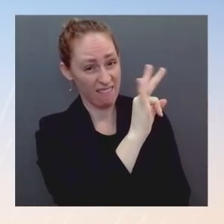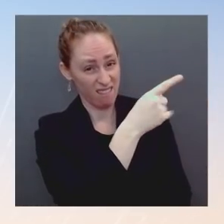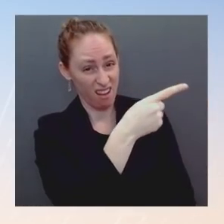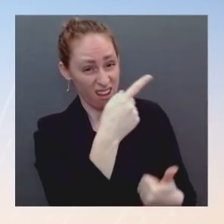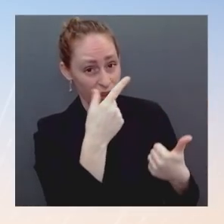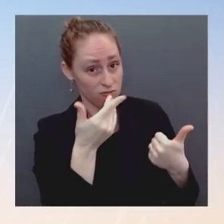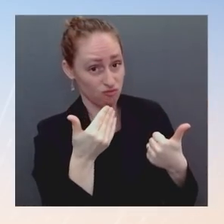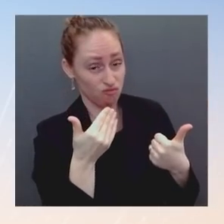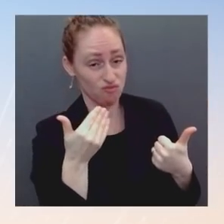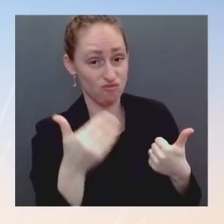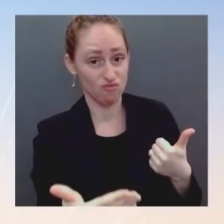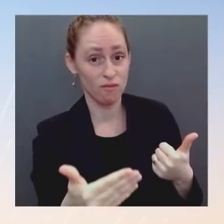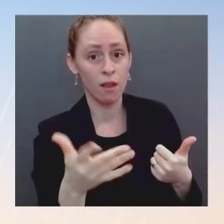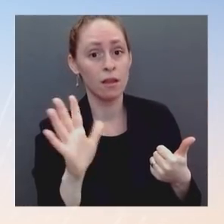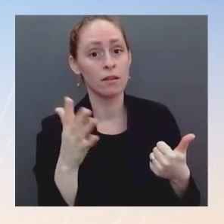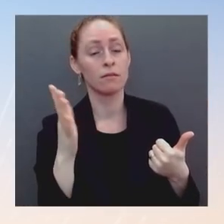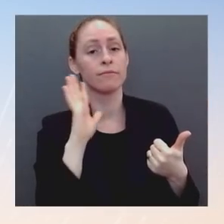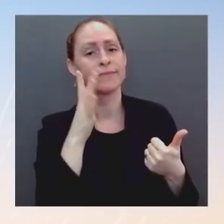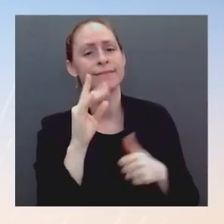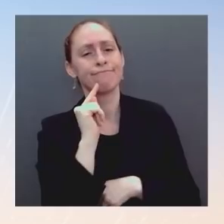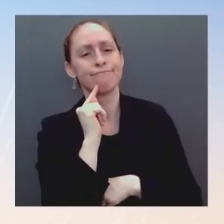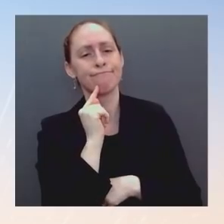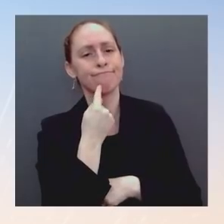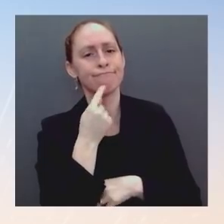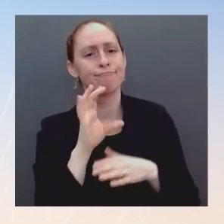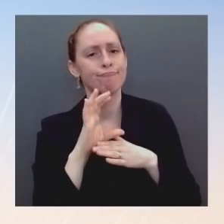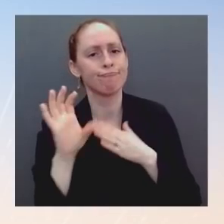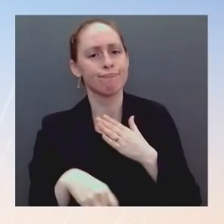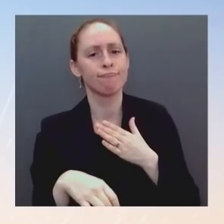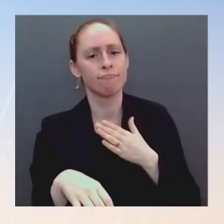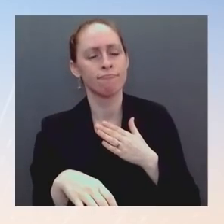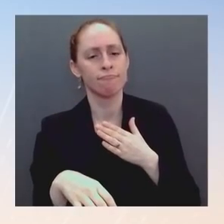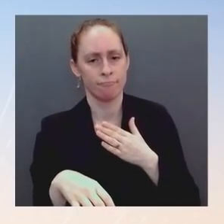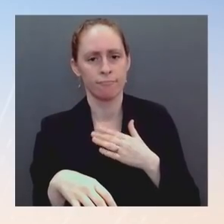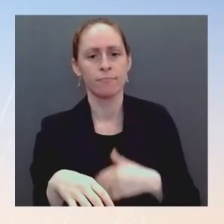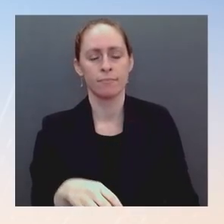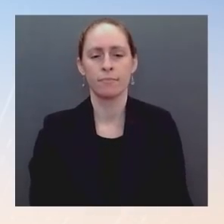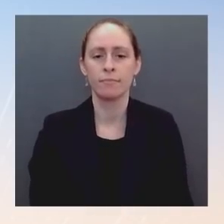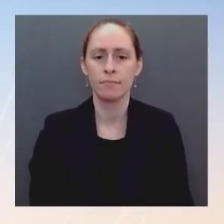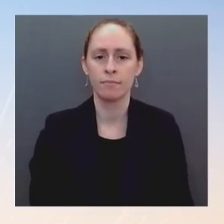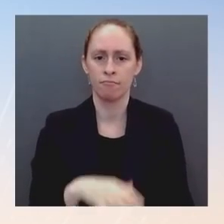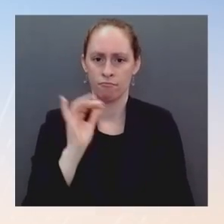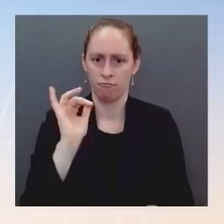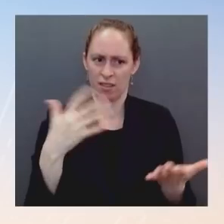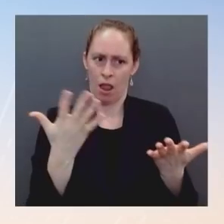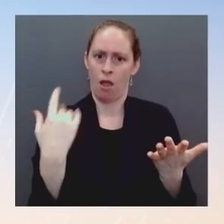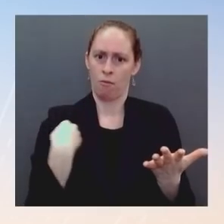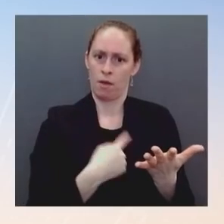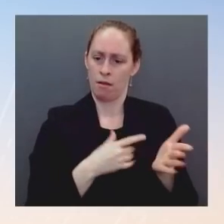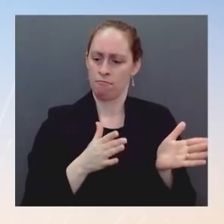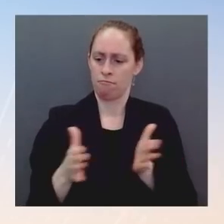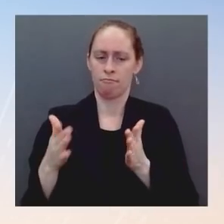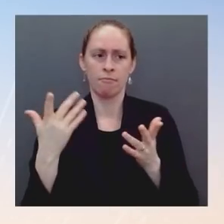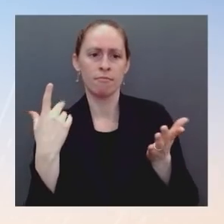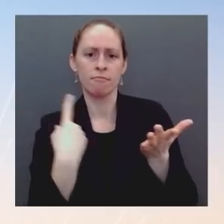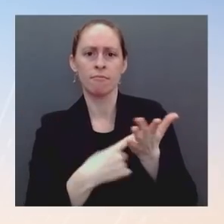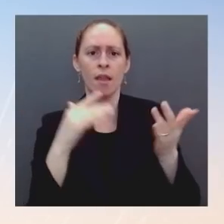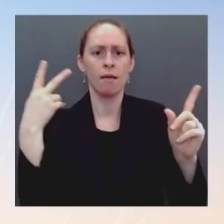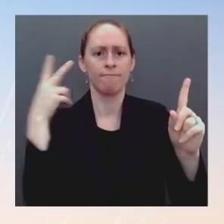I can only speak to what our efforts are here. The Press: And is there any discussions underway in Washington of providing, sort of, economic stabilization to the Ukrainian government